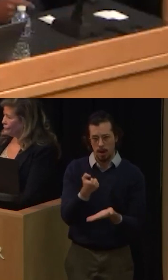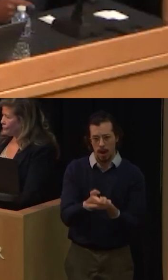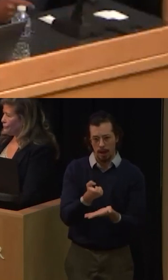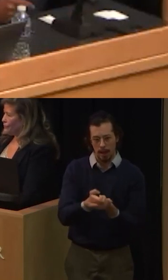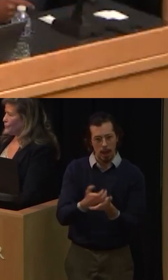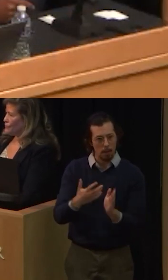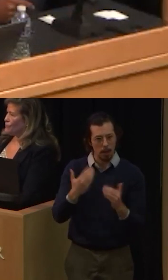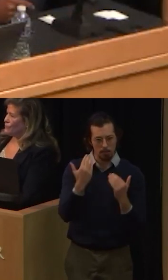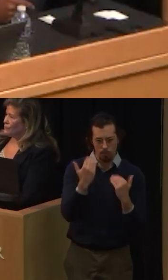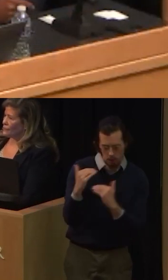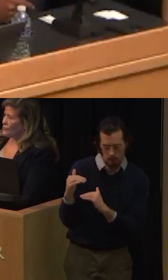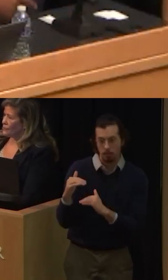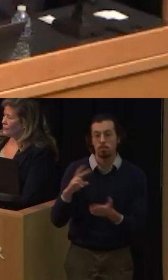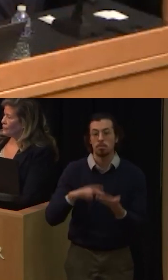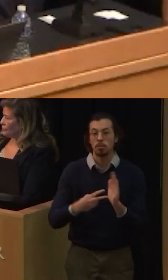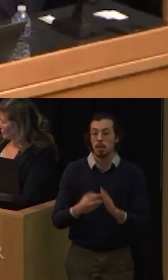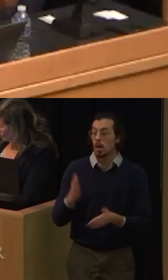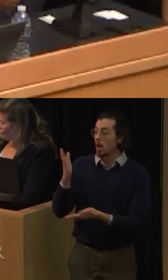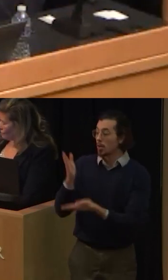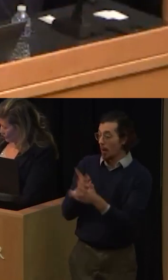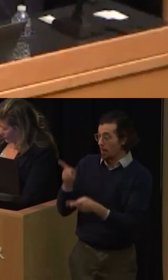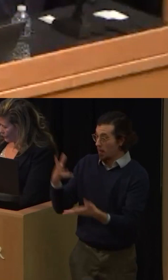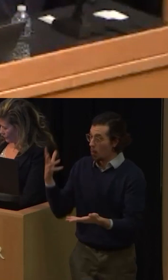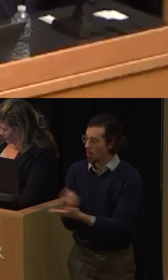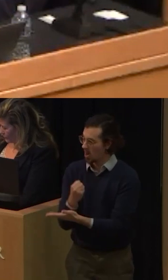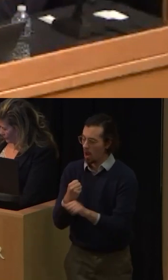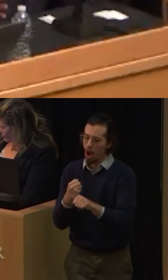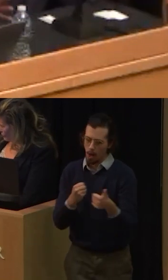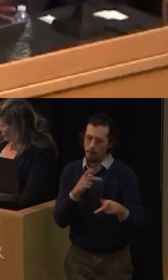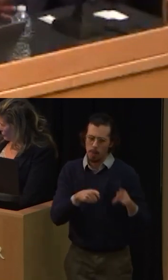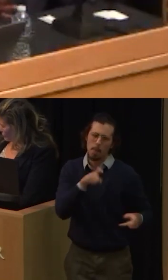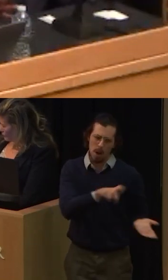that for some people to win, other people have to lose. That is often the presumption that we have,